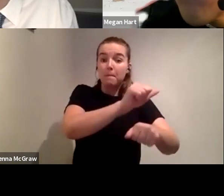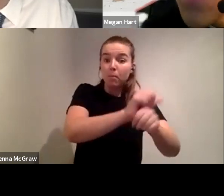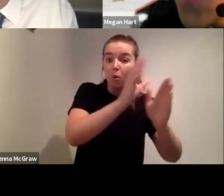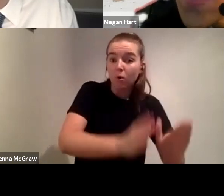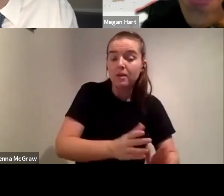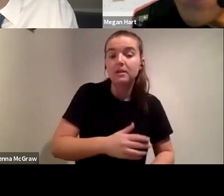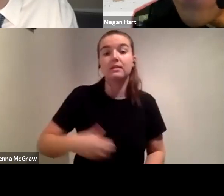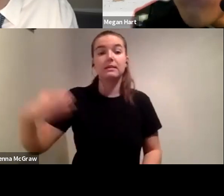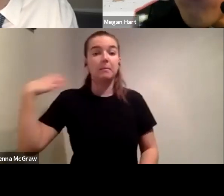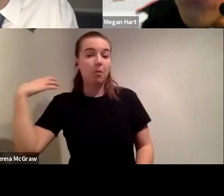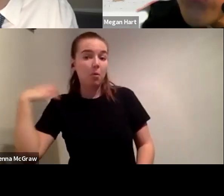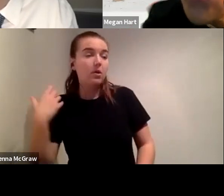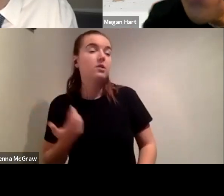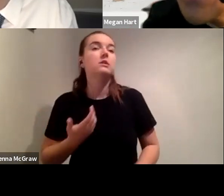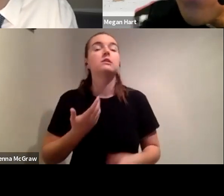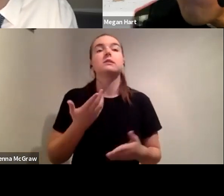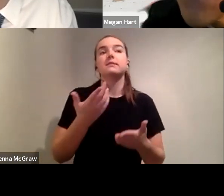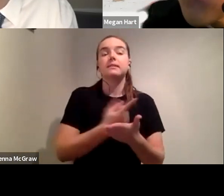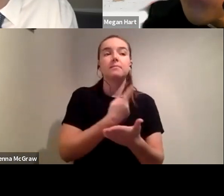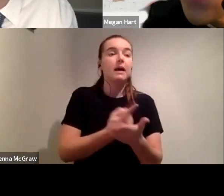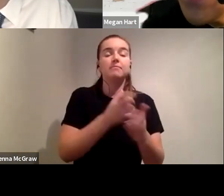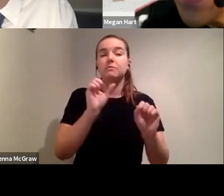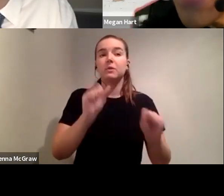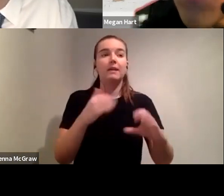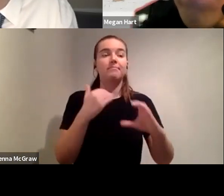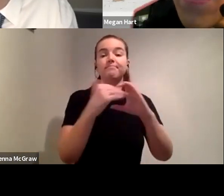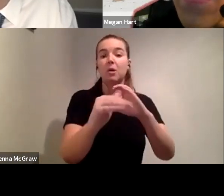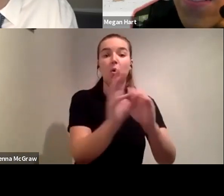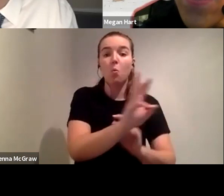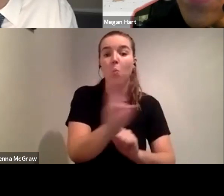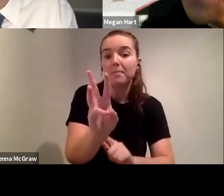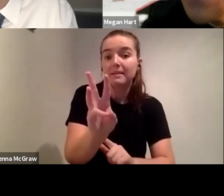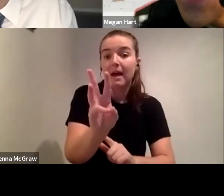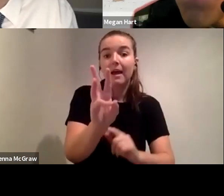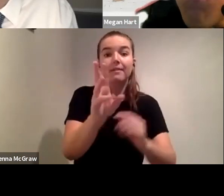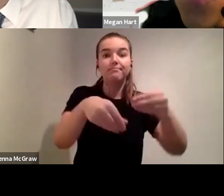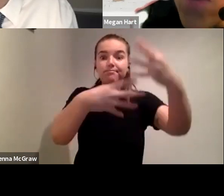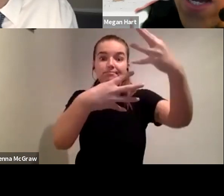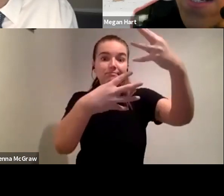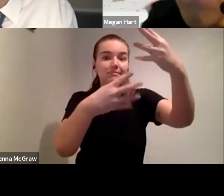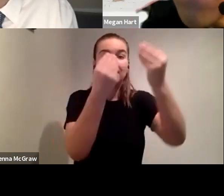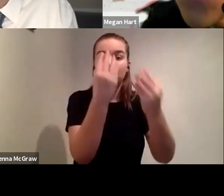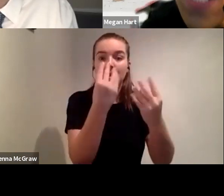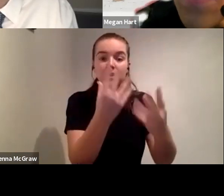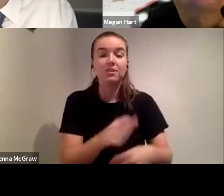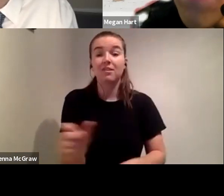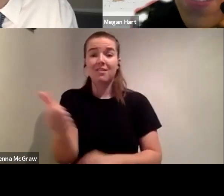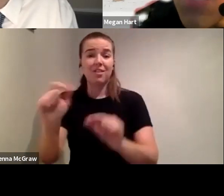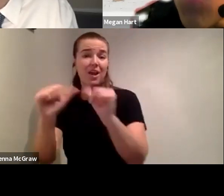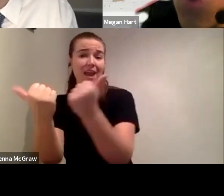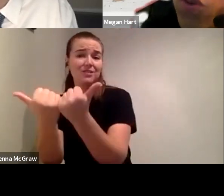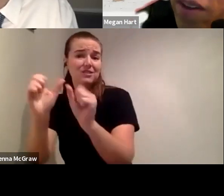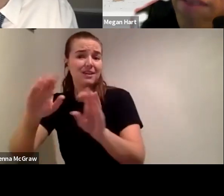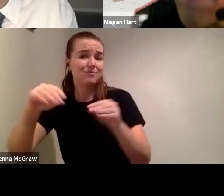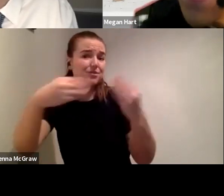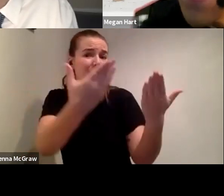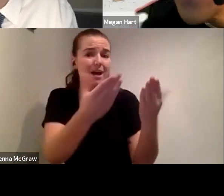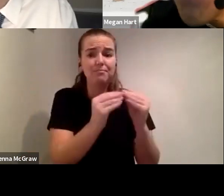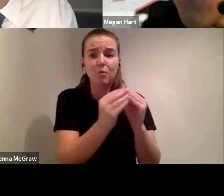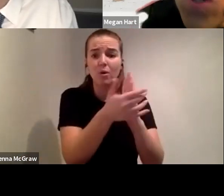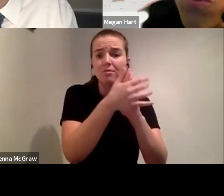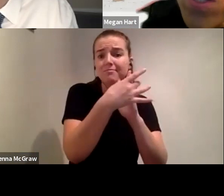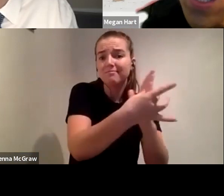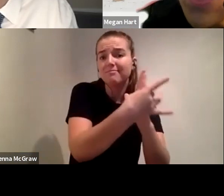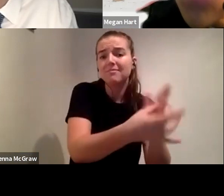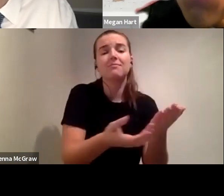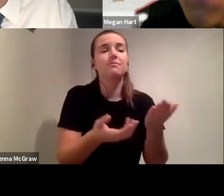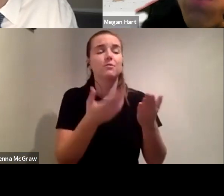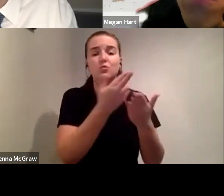We have a lot of resources available for employees and employers.